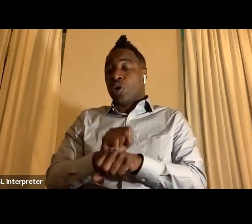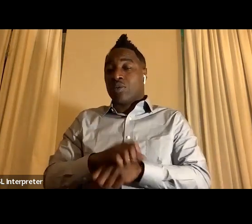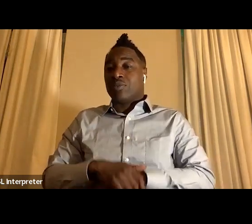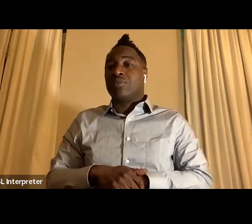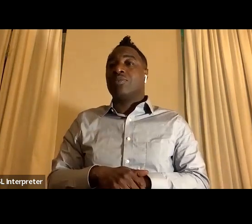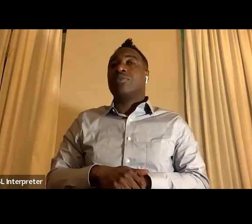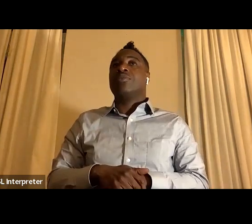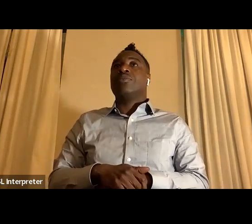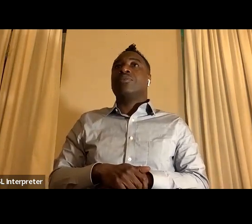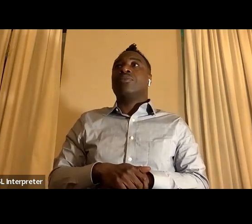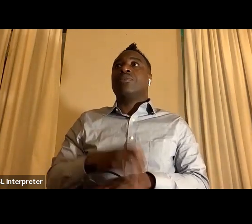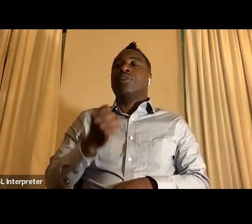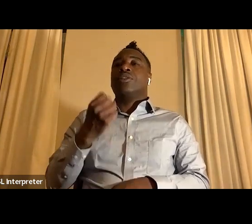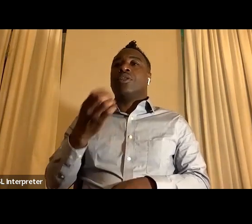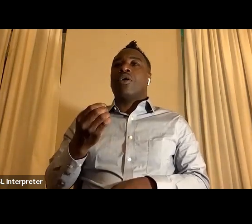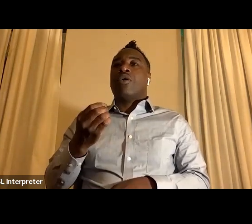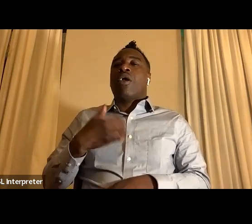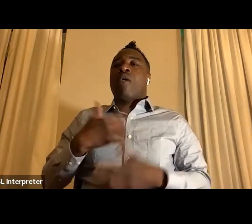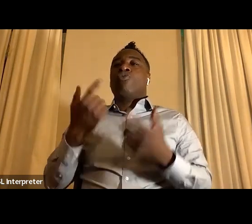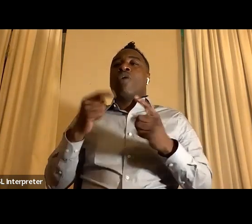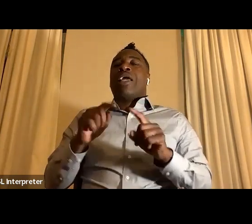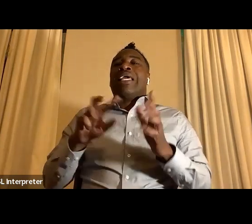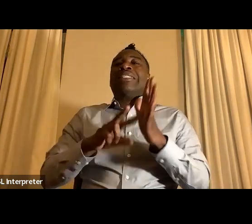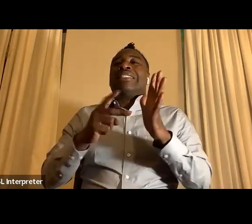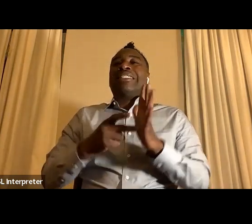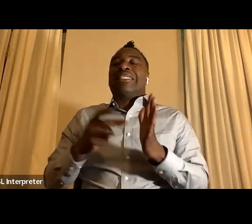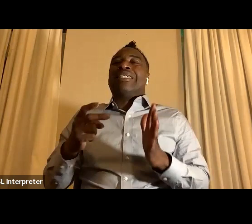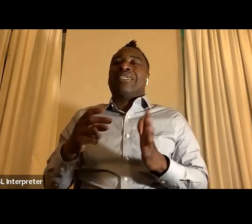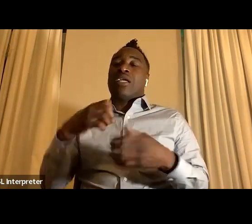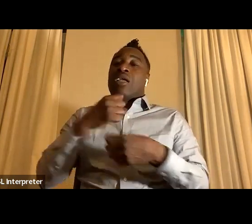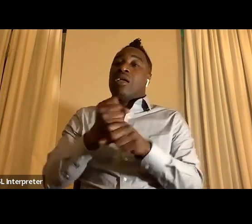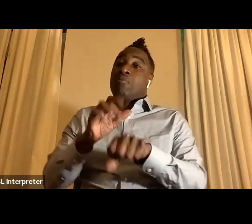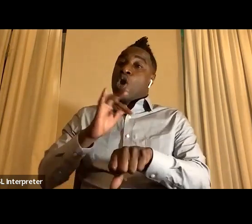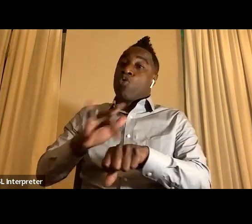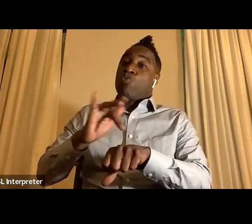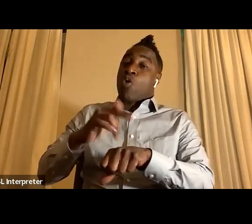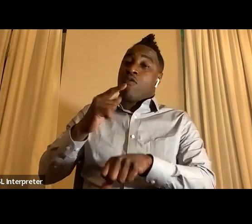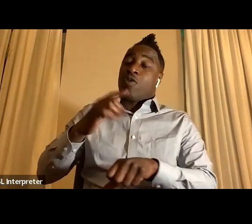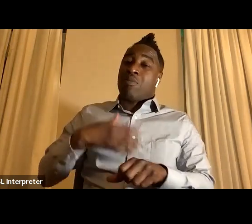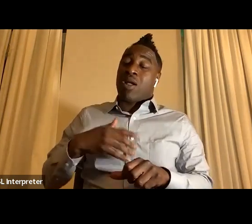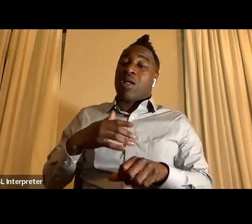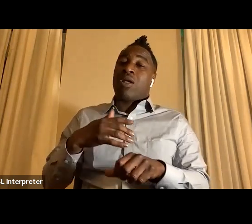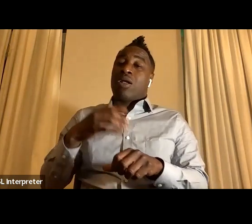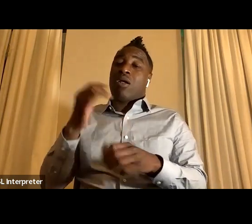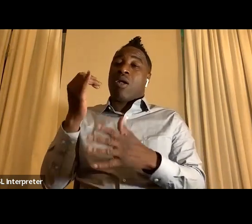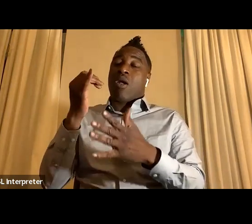So I've been trying to, like, intentionally make room for my pieces instead of kind of just doing it whenever